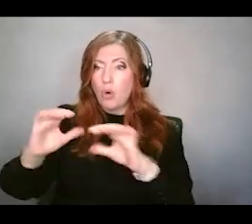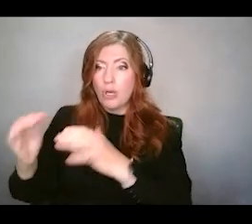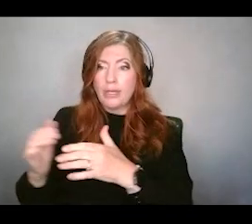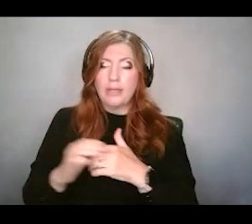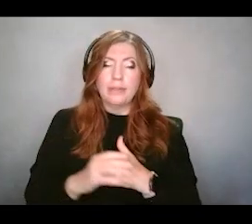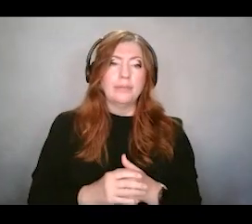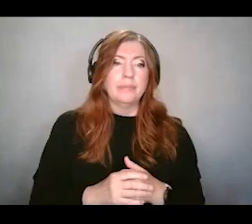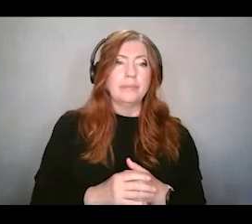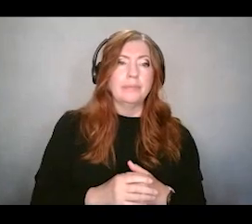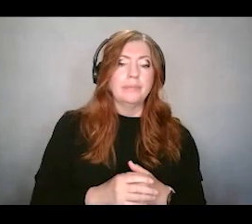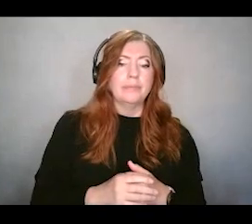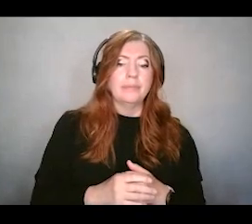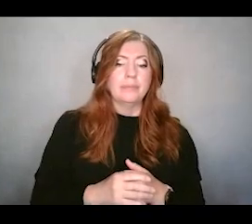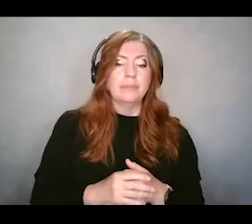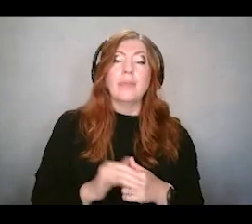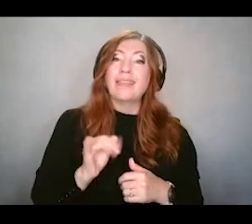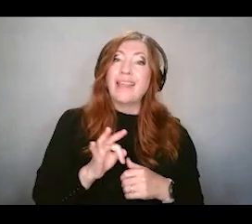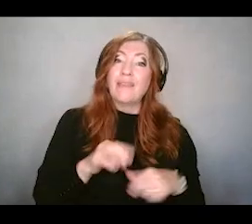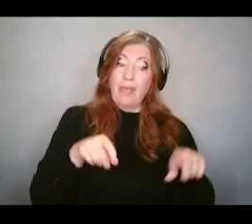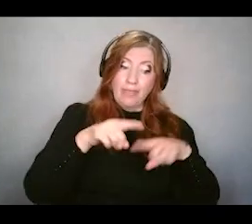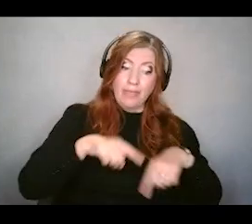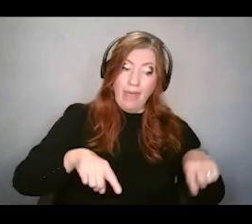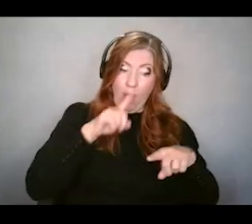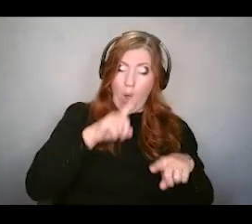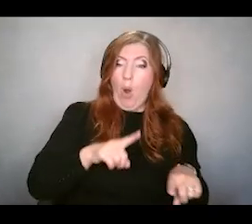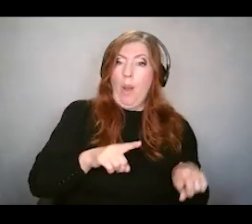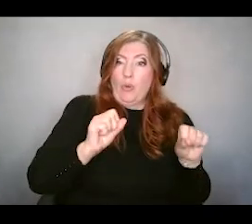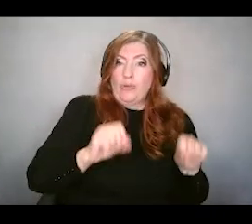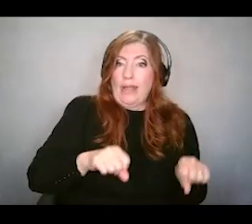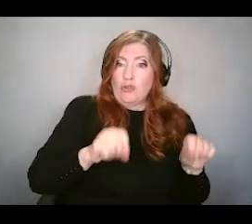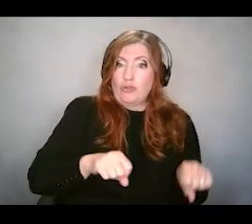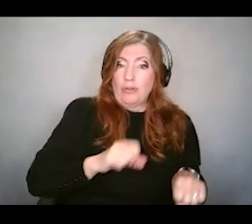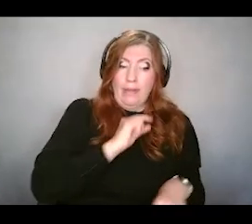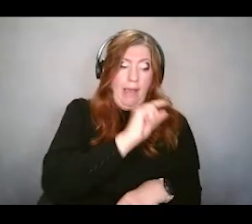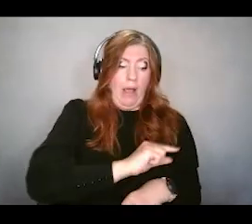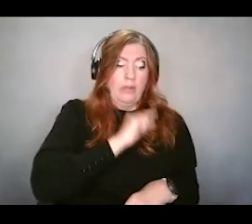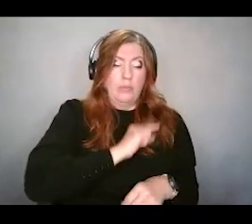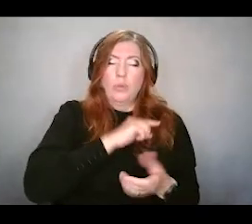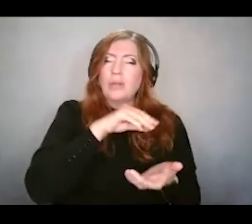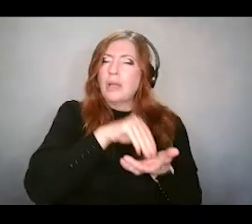For those that are potentially eligible, documentation might not be the typical